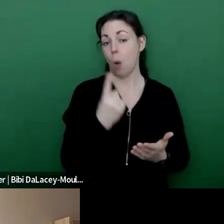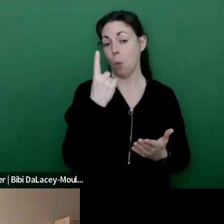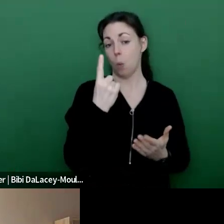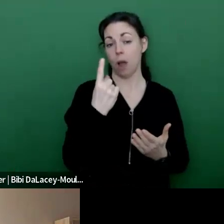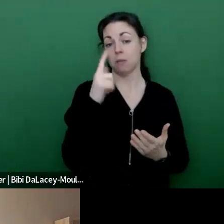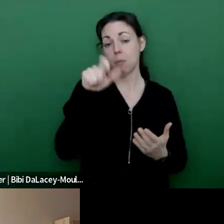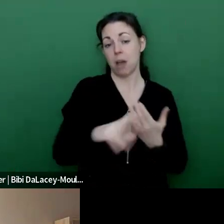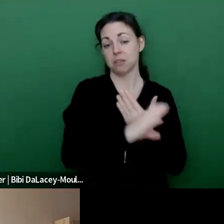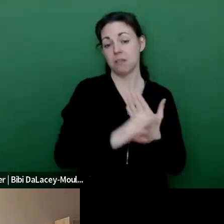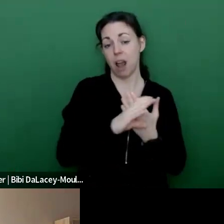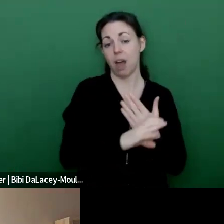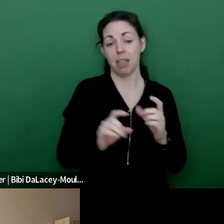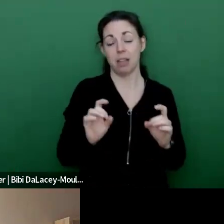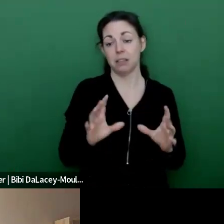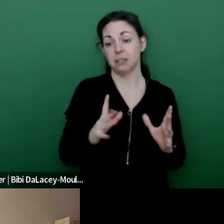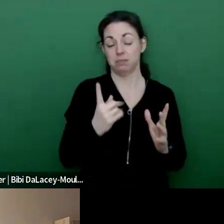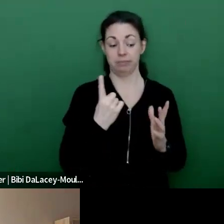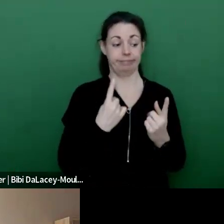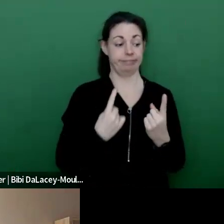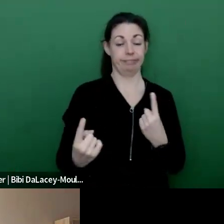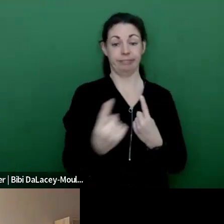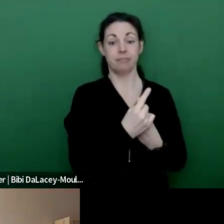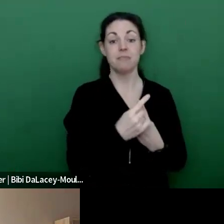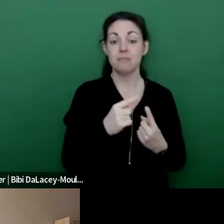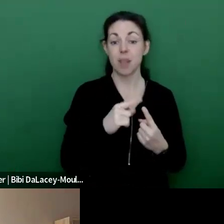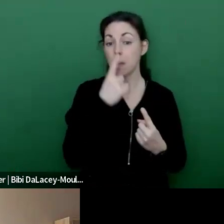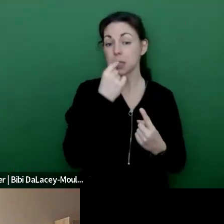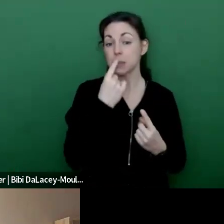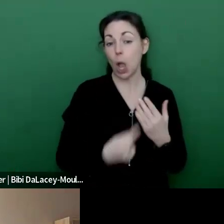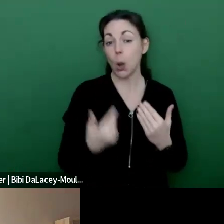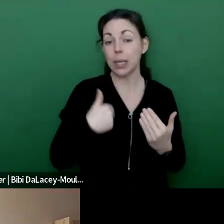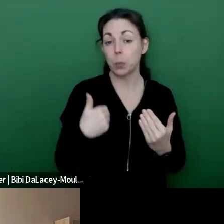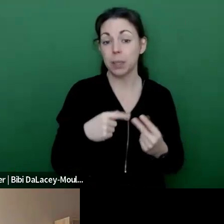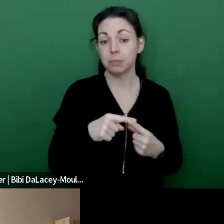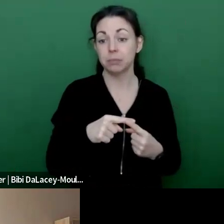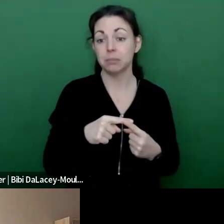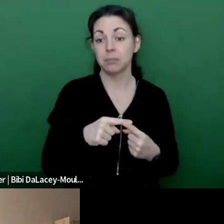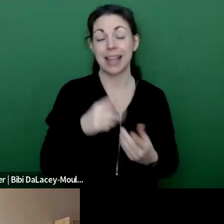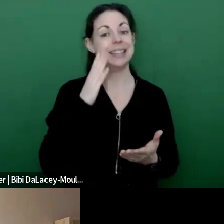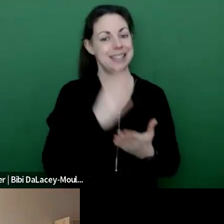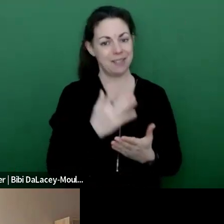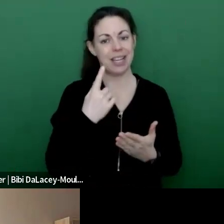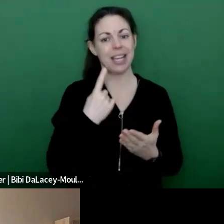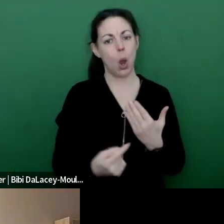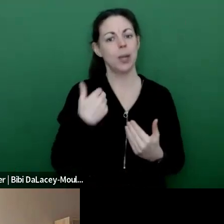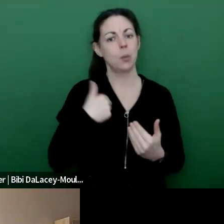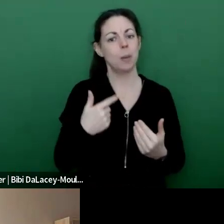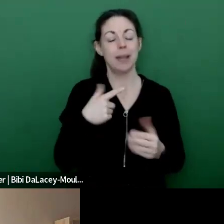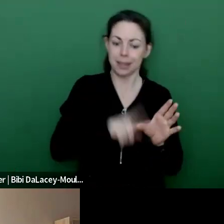the only If I wasn't the only woman, then I was perhaps the only woman of a very young age. So, I think in my earliest